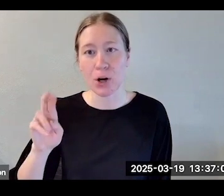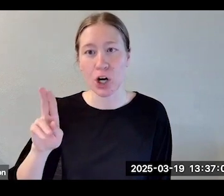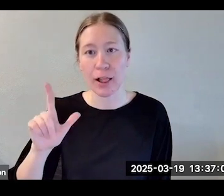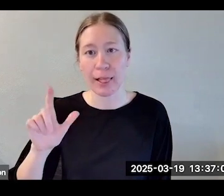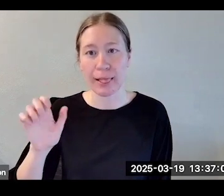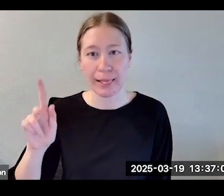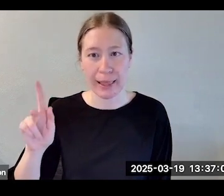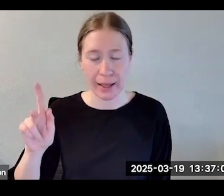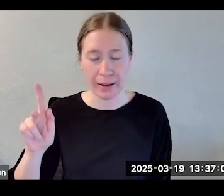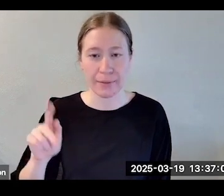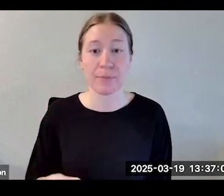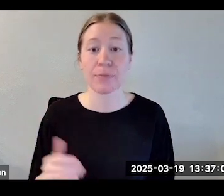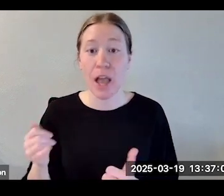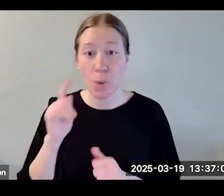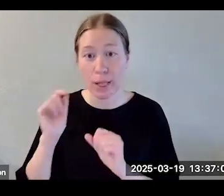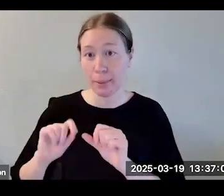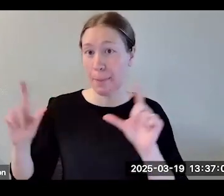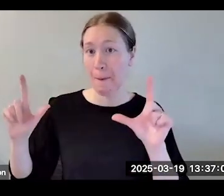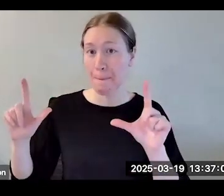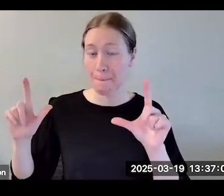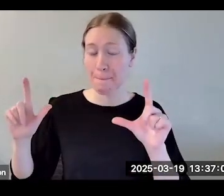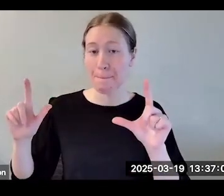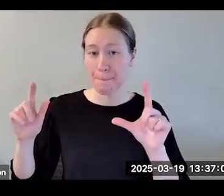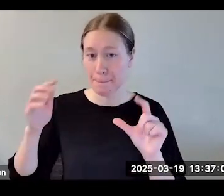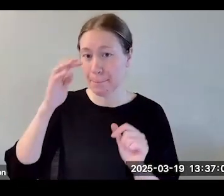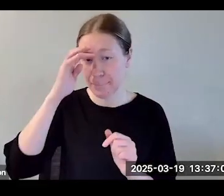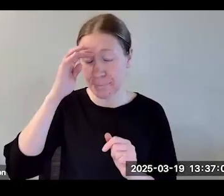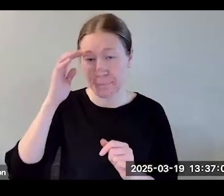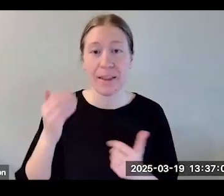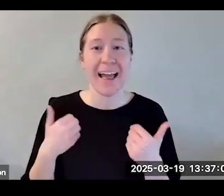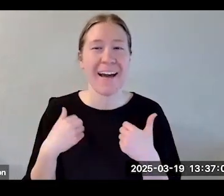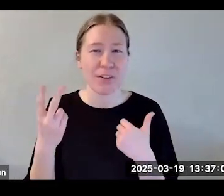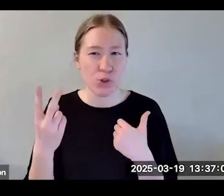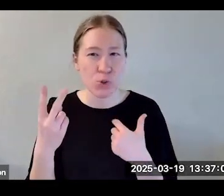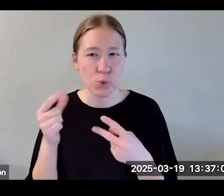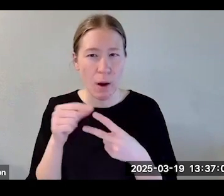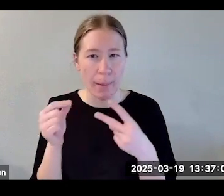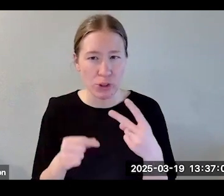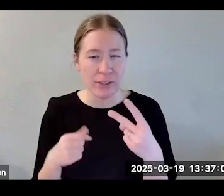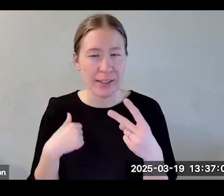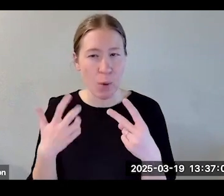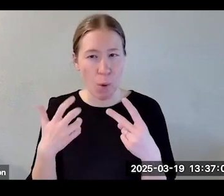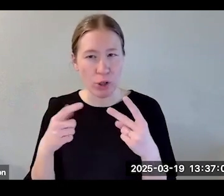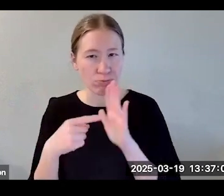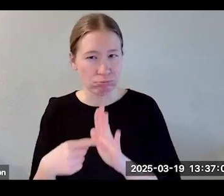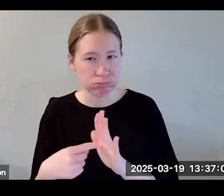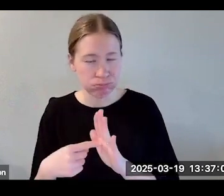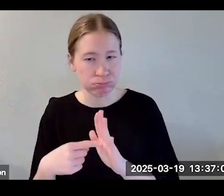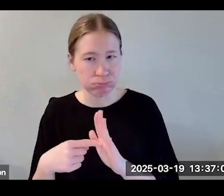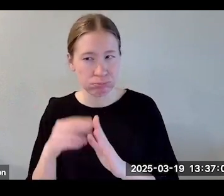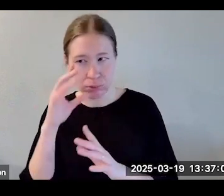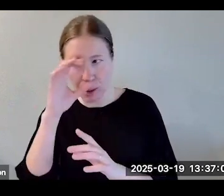This will bring up a window, and we've got kind of two main sections that I wanna direct your attention to in this window.